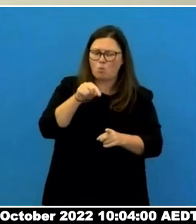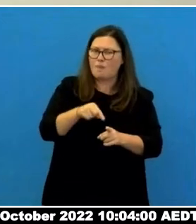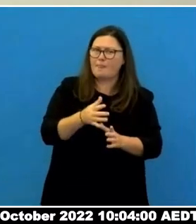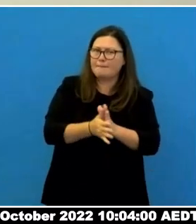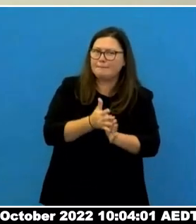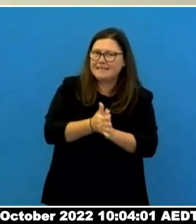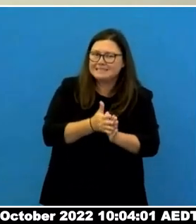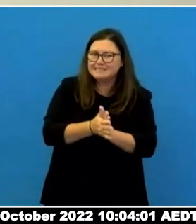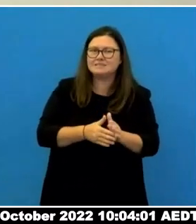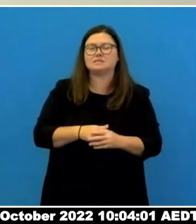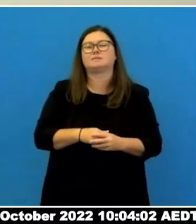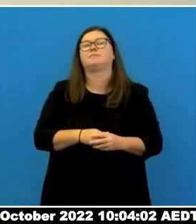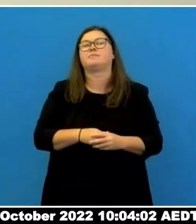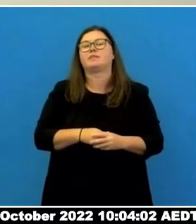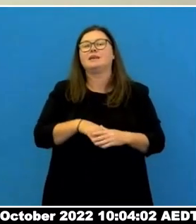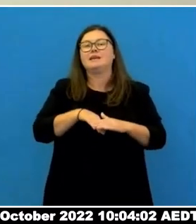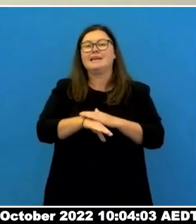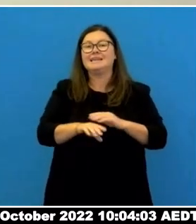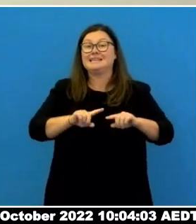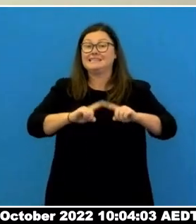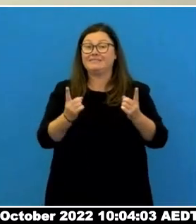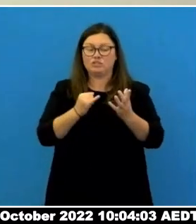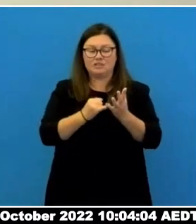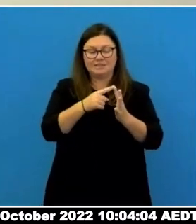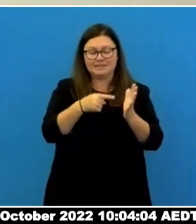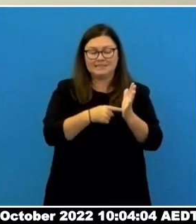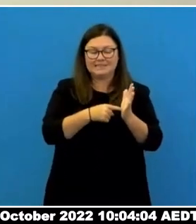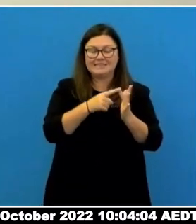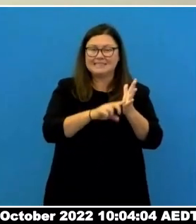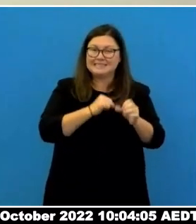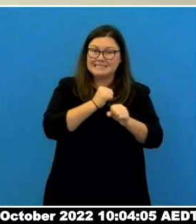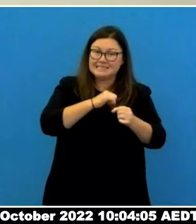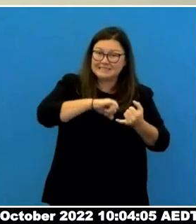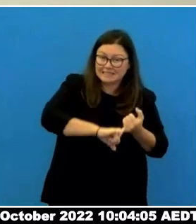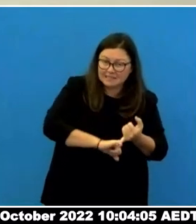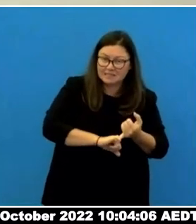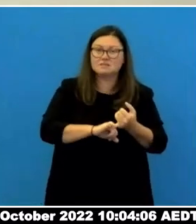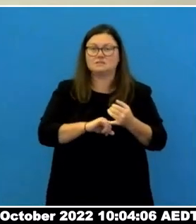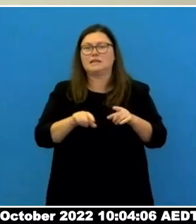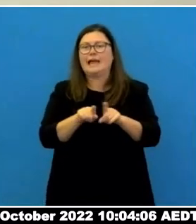referenced in the advertising campaign, including institutional and systemic racism.